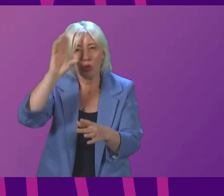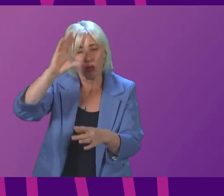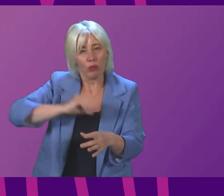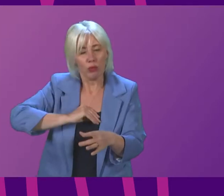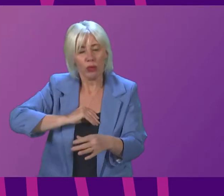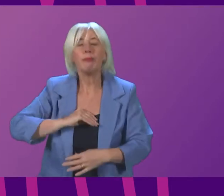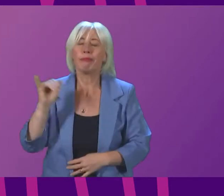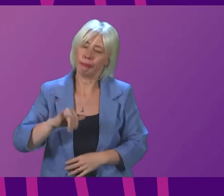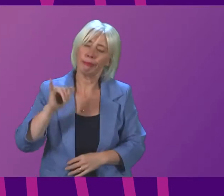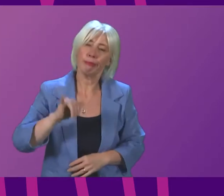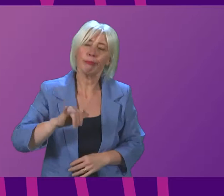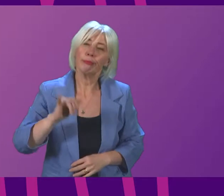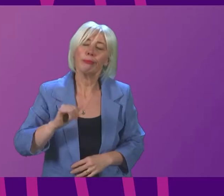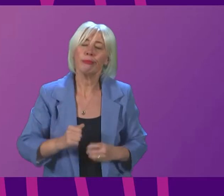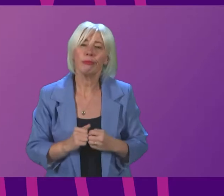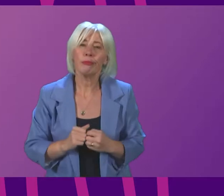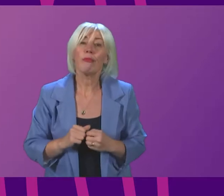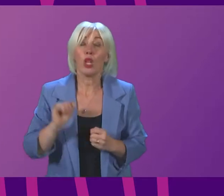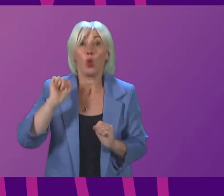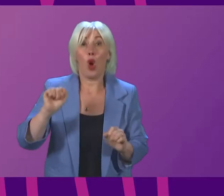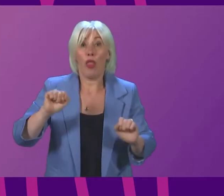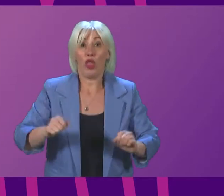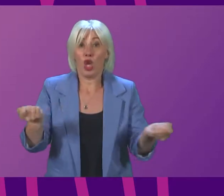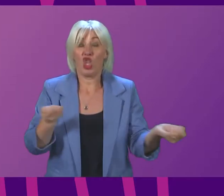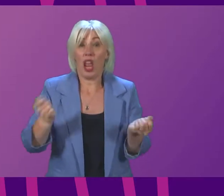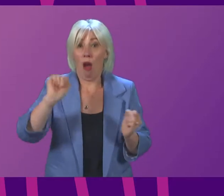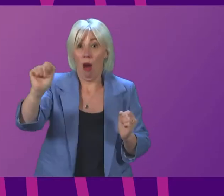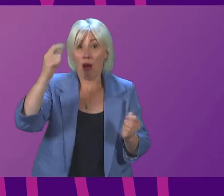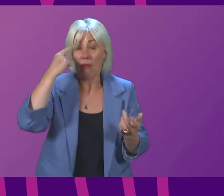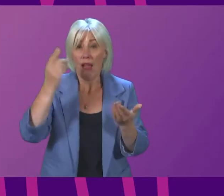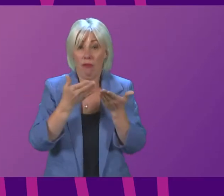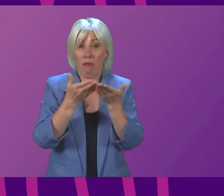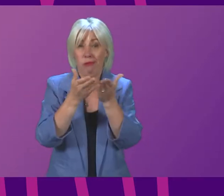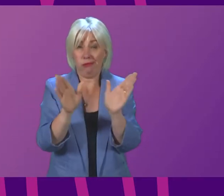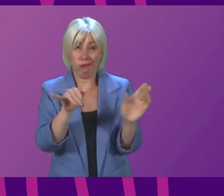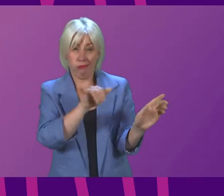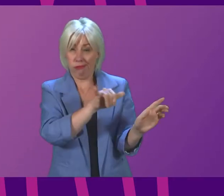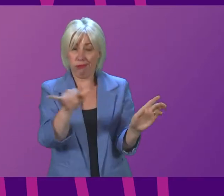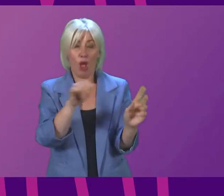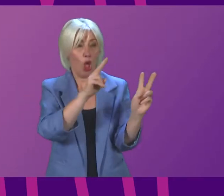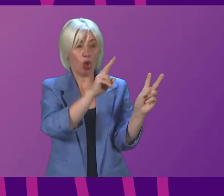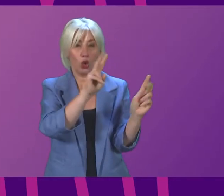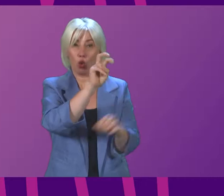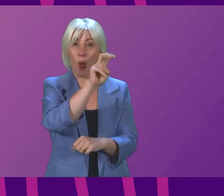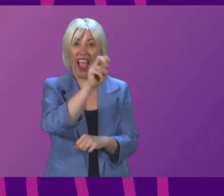Yes. The chair has the scope to consider how best to address the 12 areas of investigation